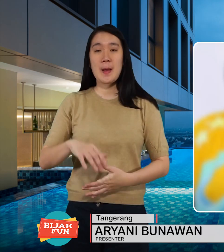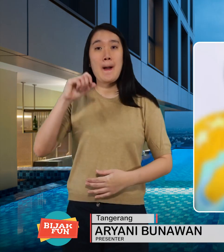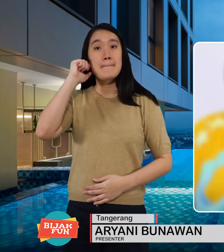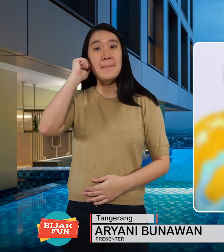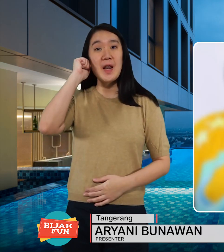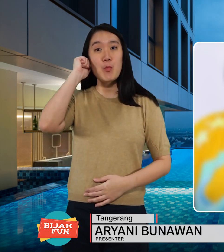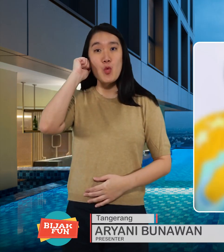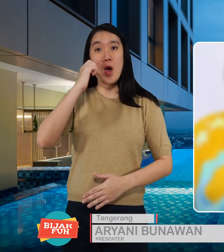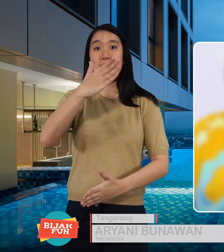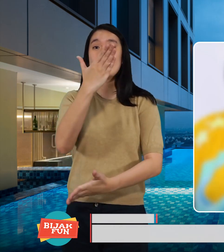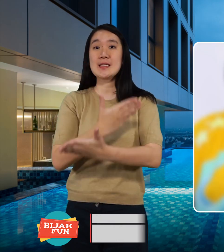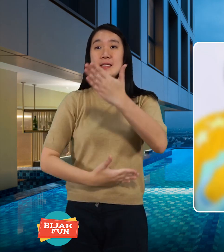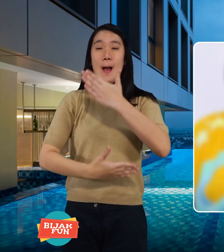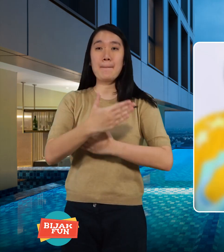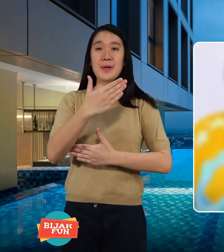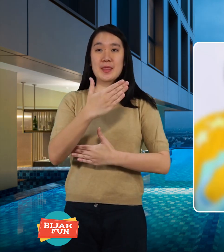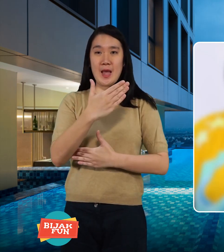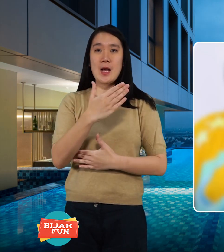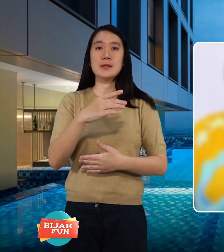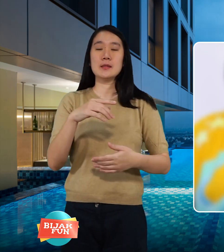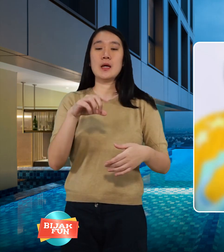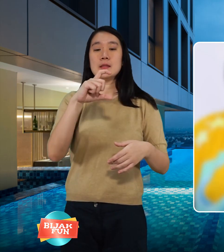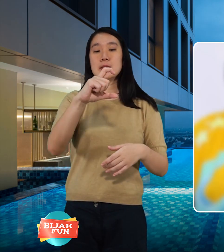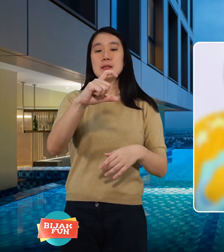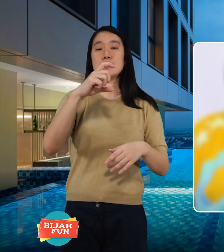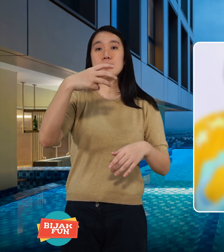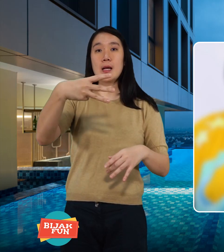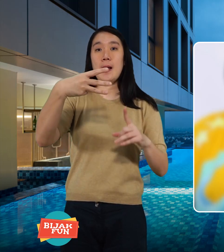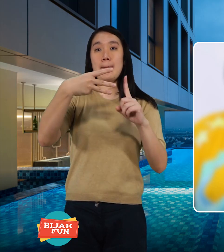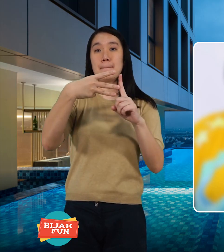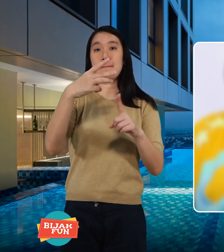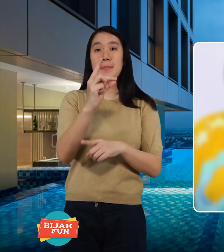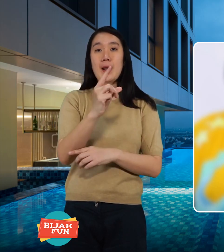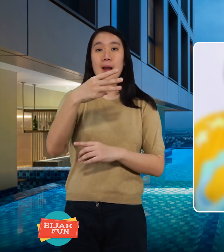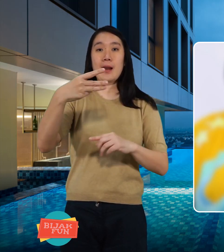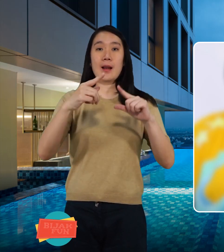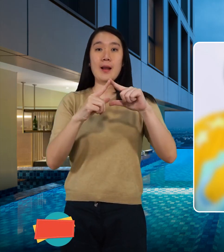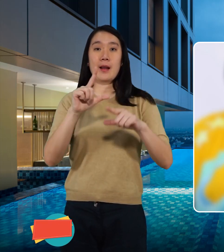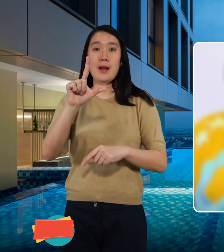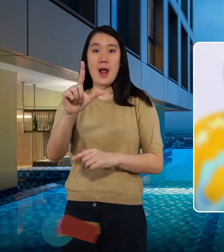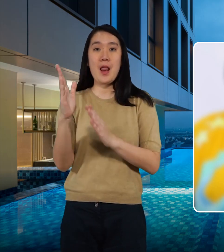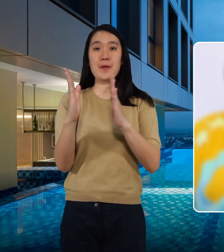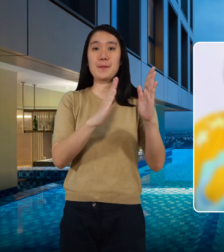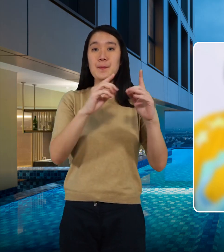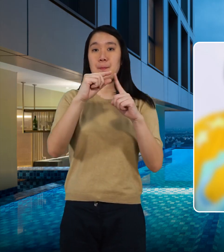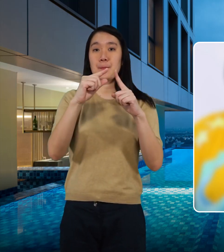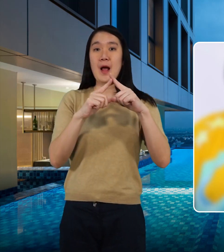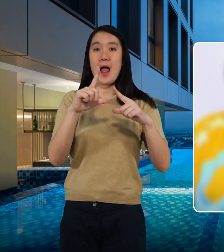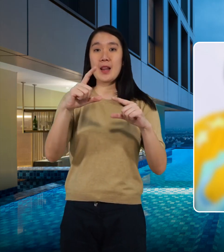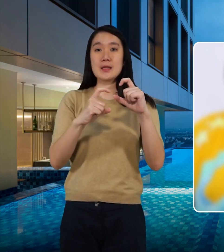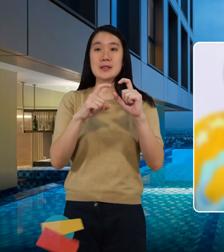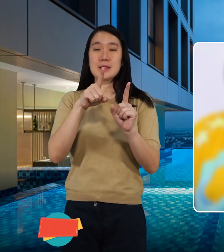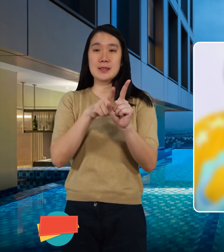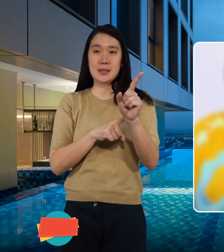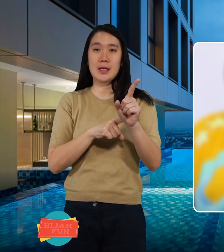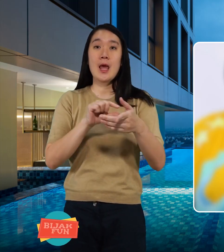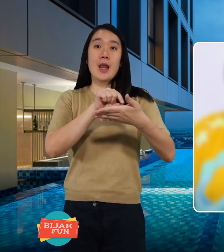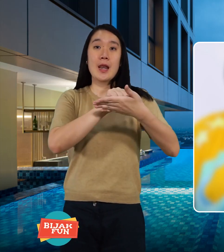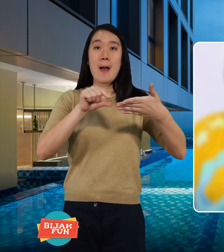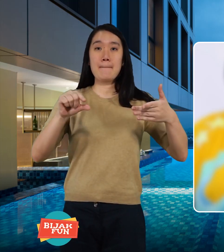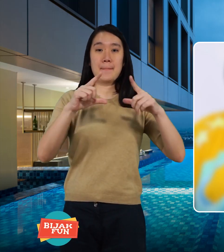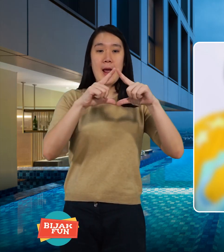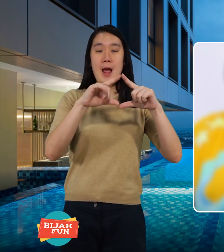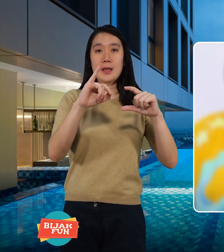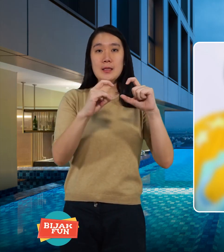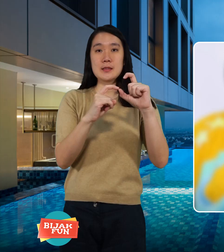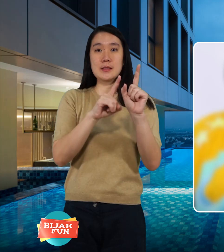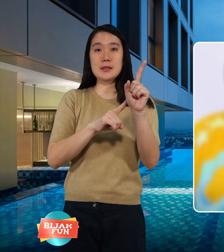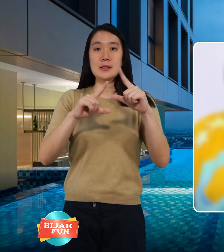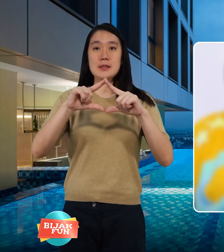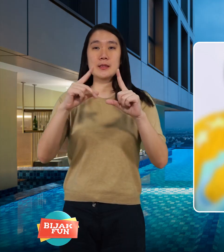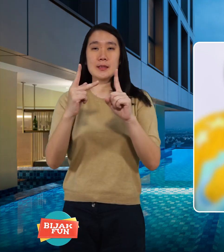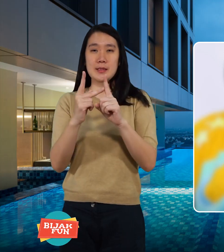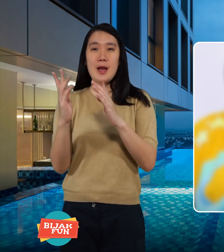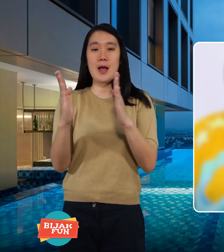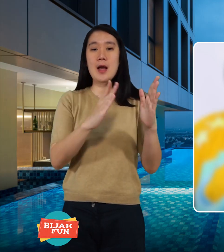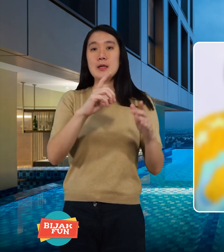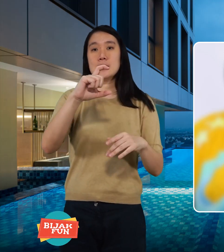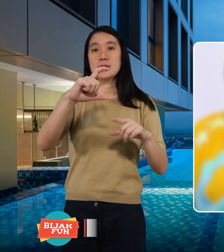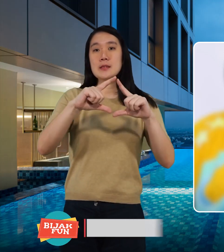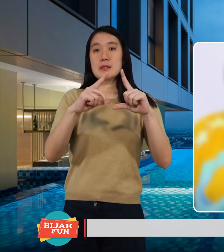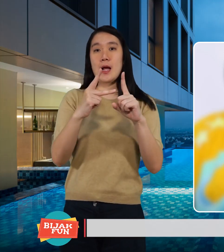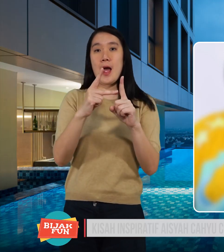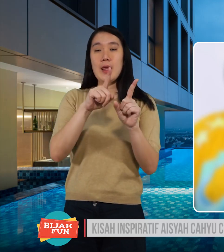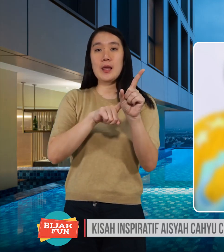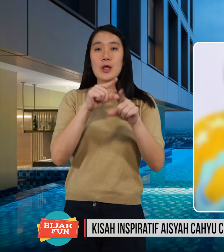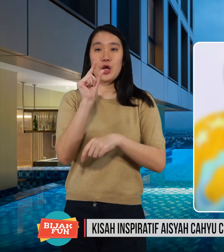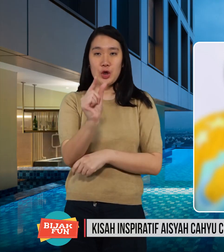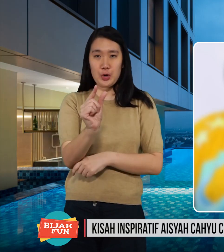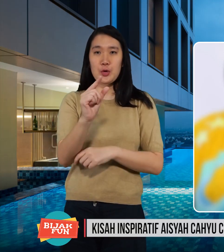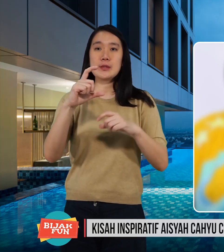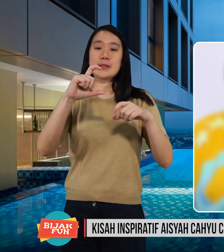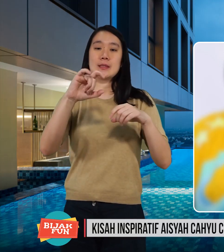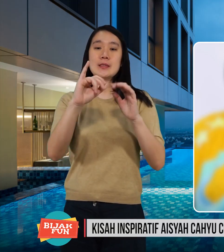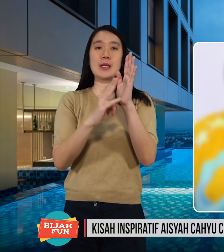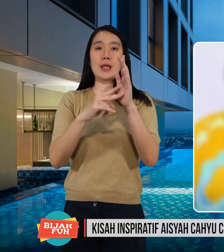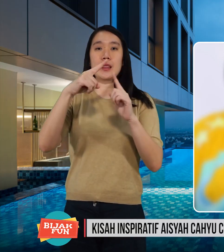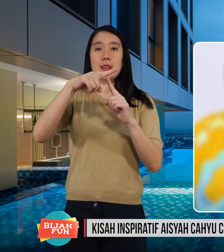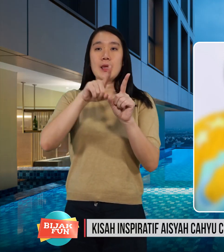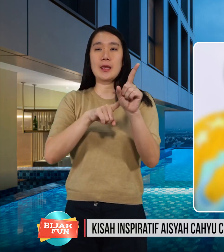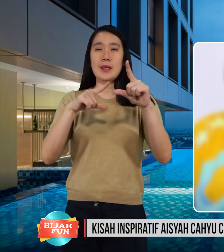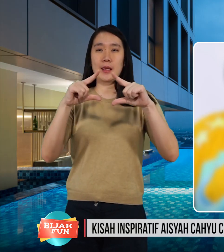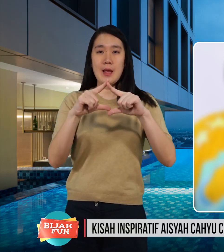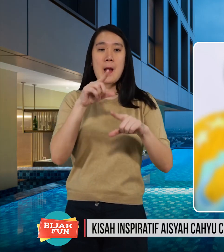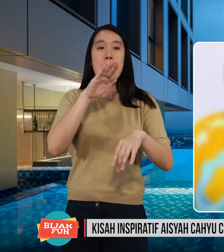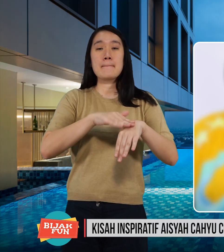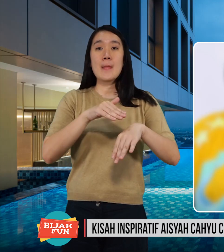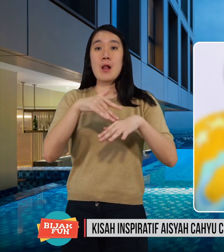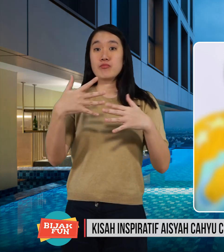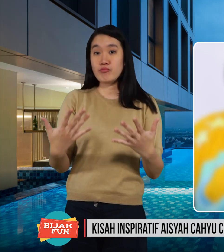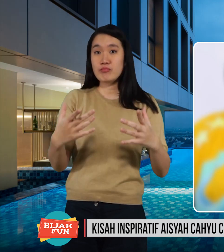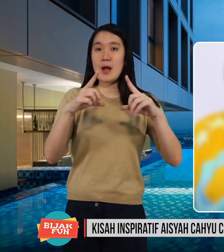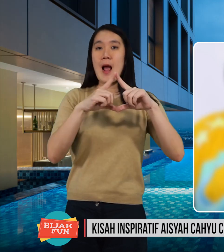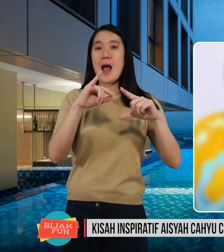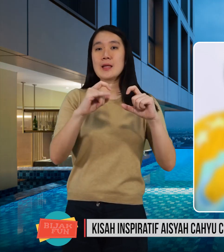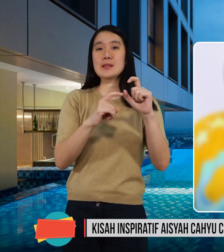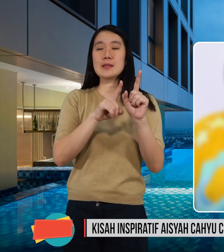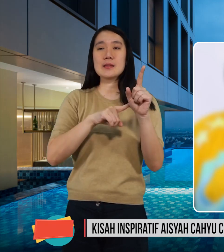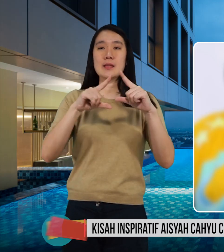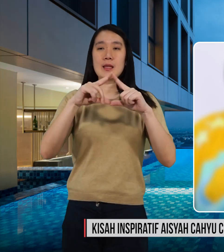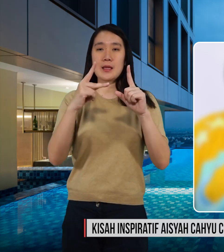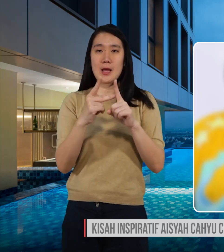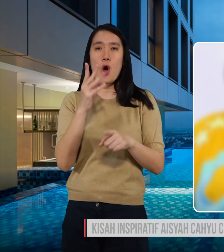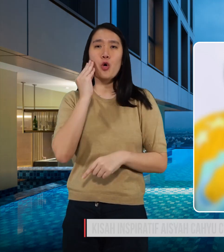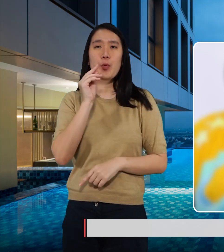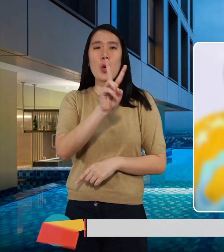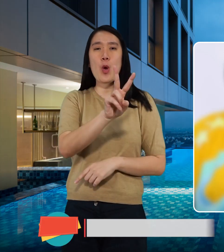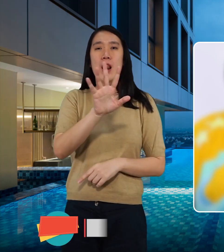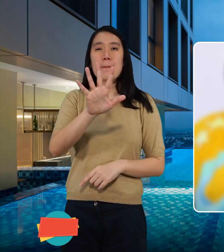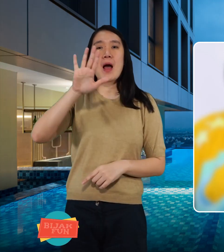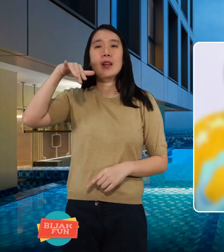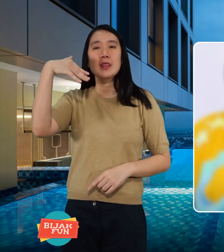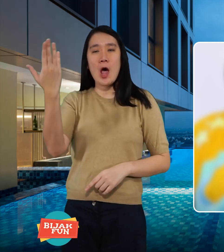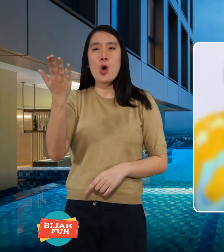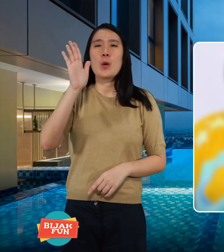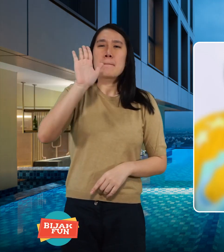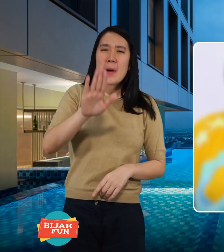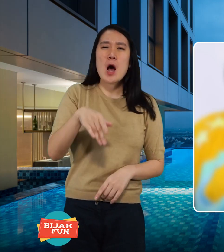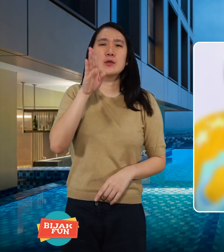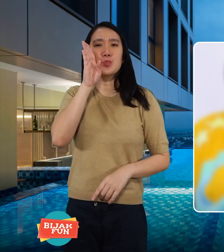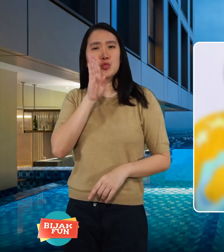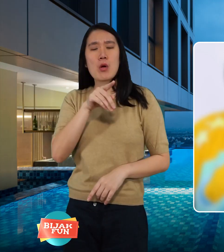A 25 year old woman with cerebral palsy named Aisyah Cahyu Cintya or usually called Aisyah,